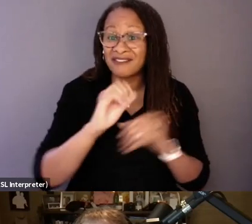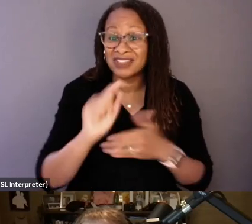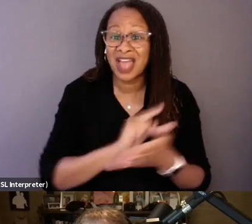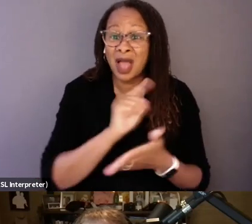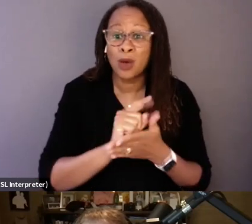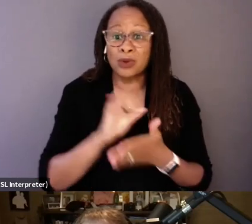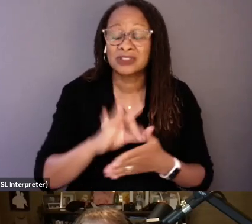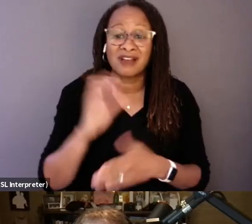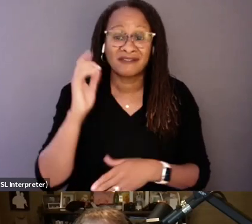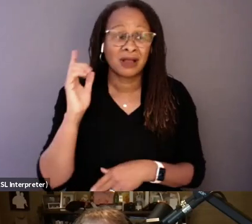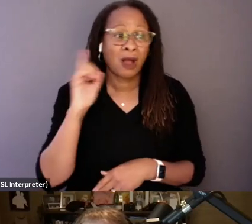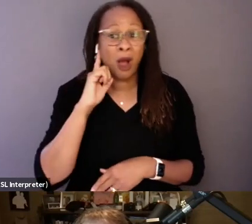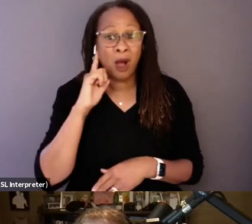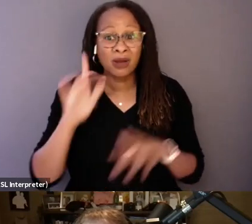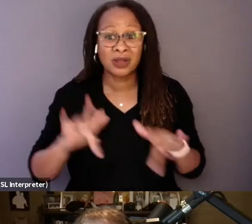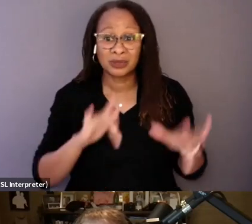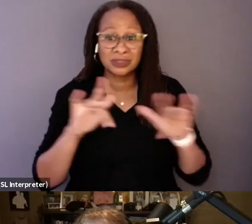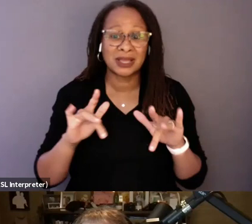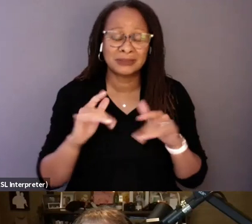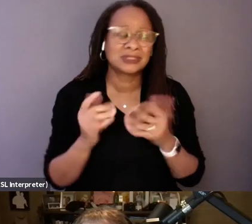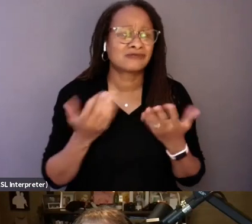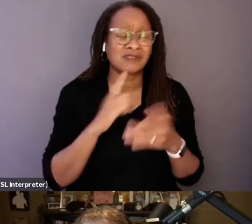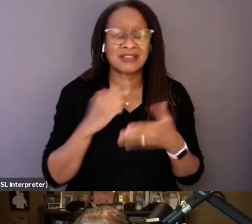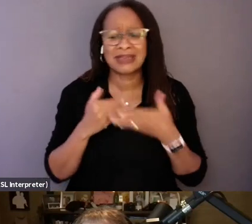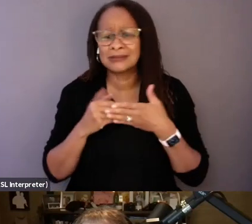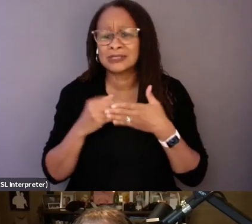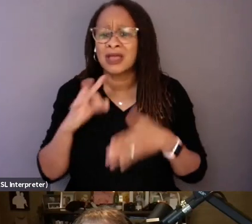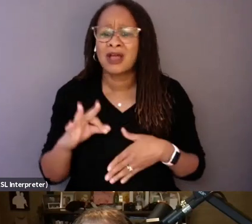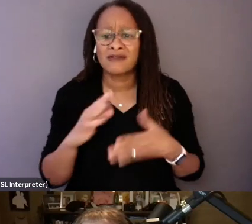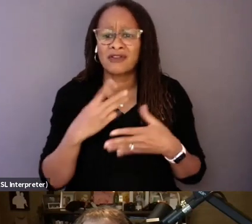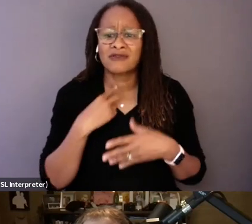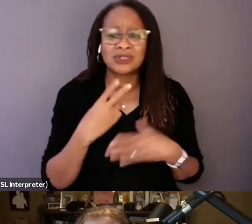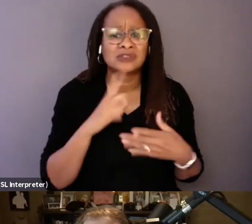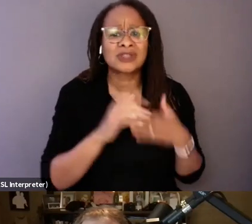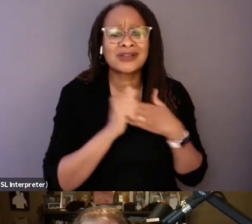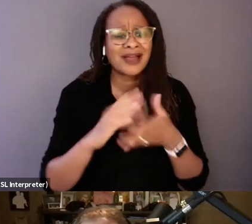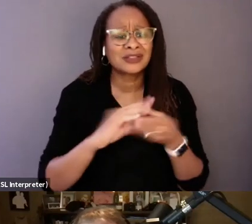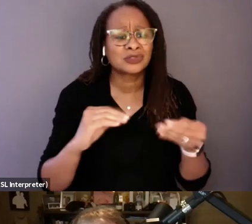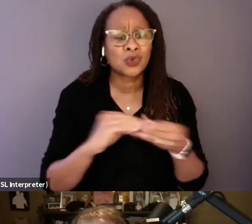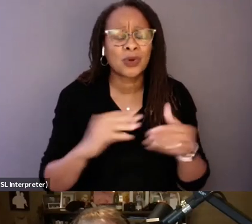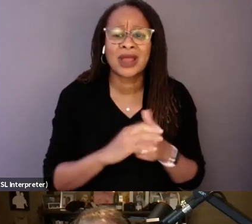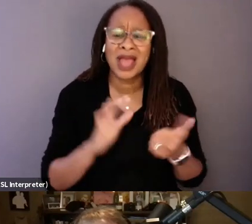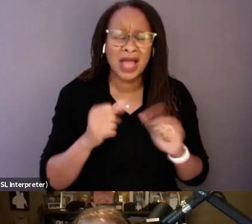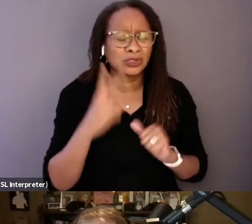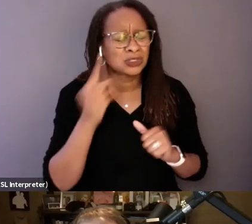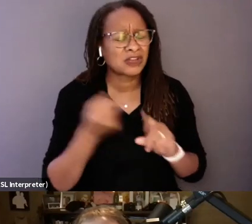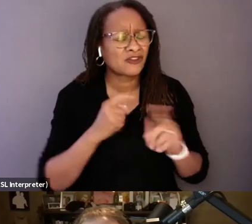The intimacy of the voices really guide this story. How did you see it from the beginning? Well, I saw it as an opportunity